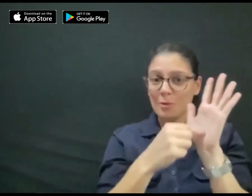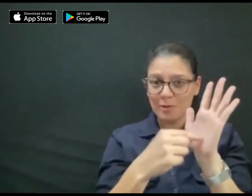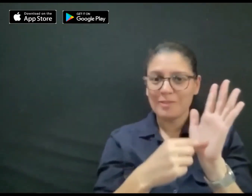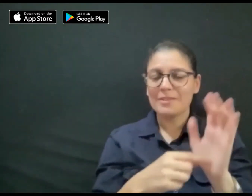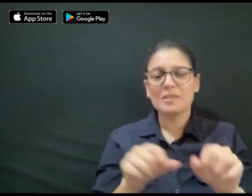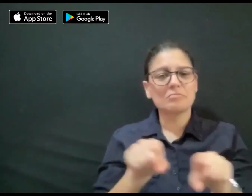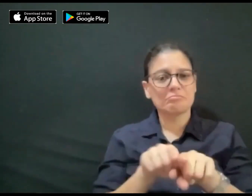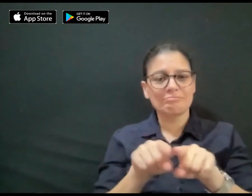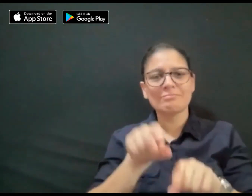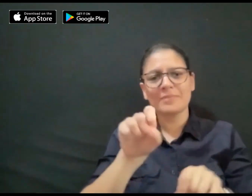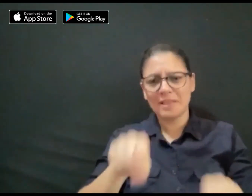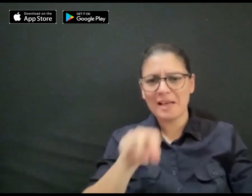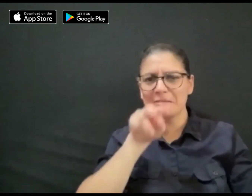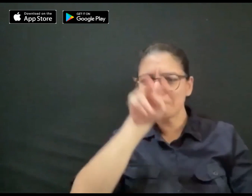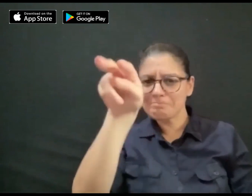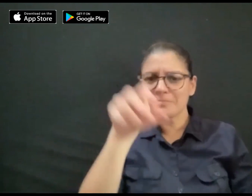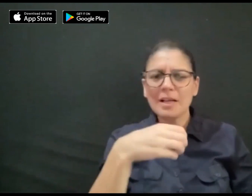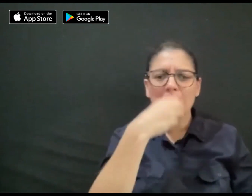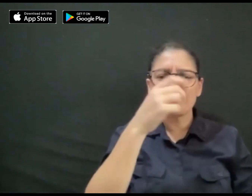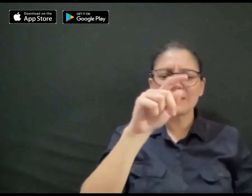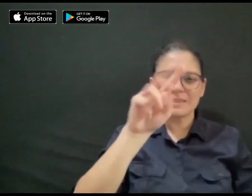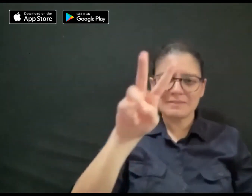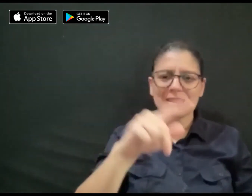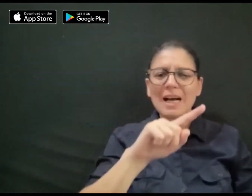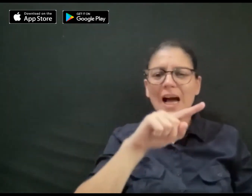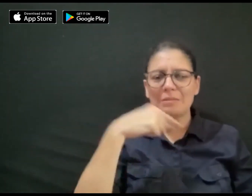you can also watch on Apple TV Amazon and Roku